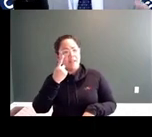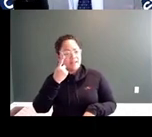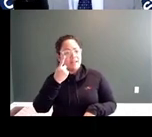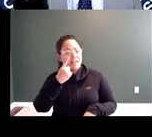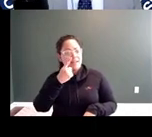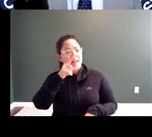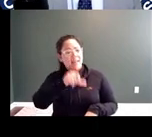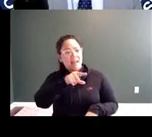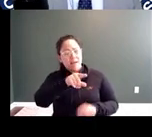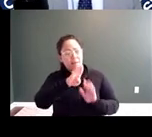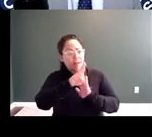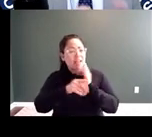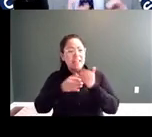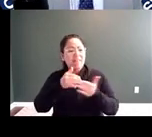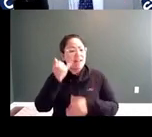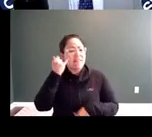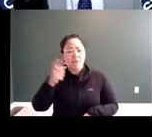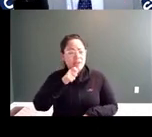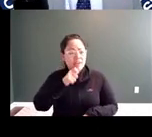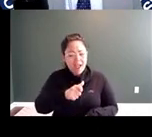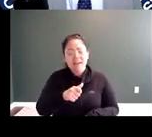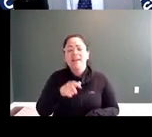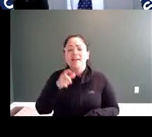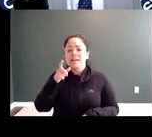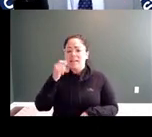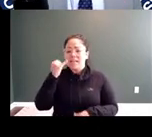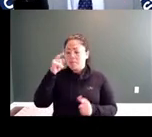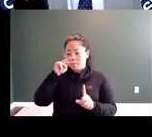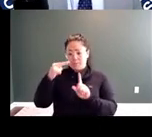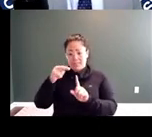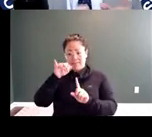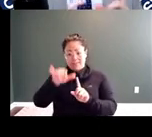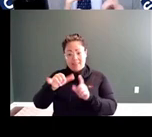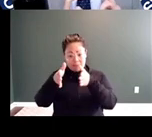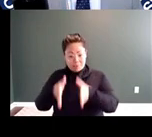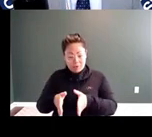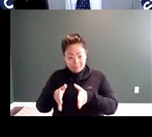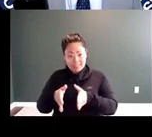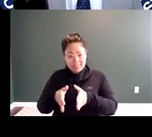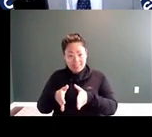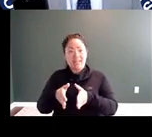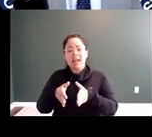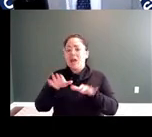even if they're not that national origin, if they perceive that person to be of a certain national origin, and then take an adverse action